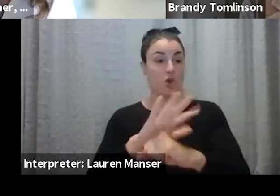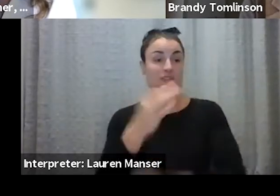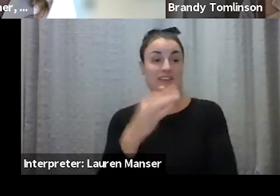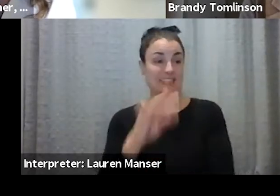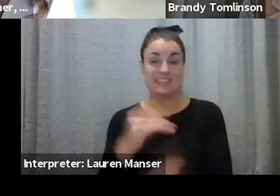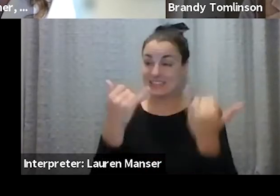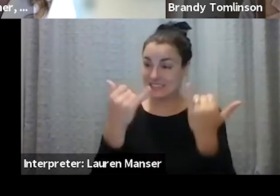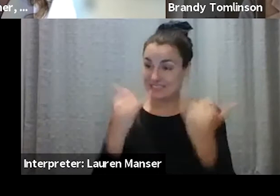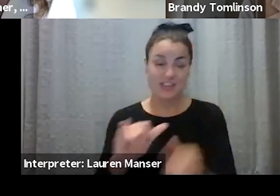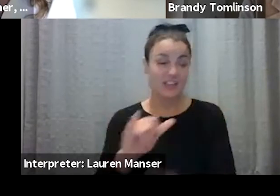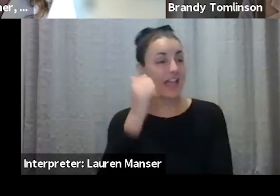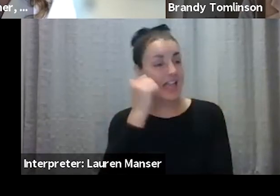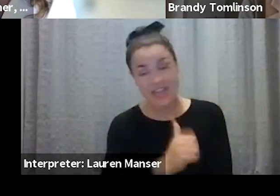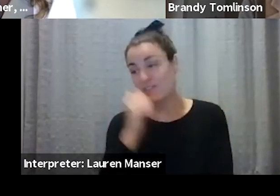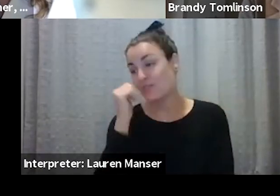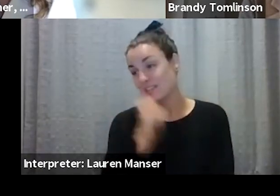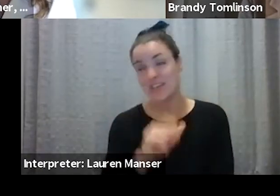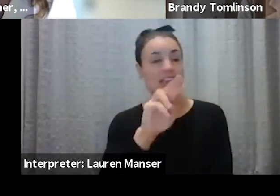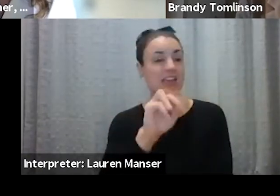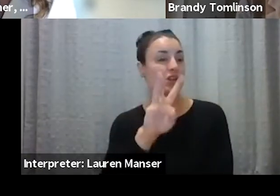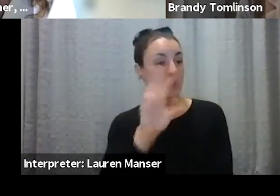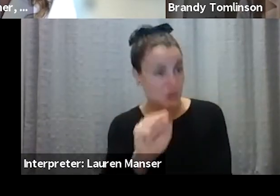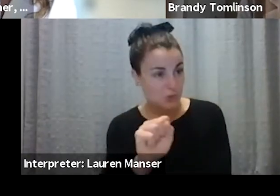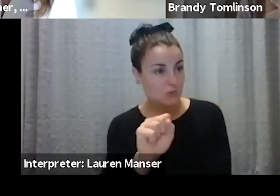COVID is really ever-present, so certainly,